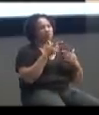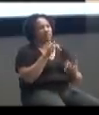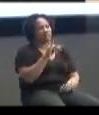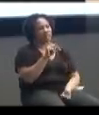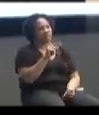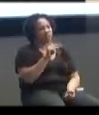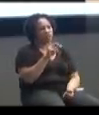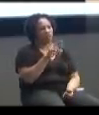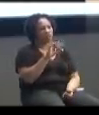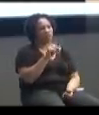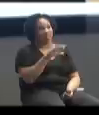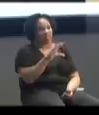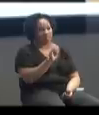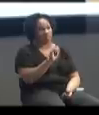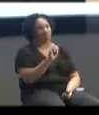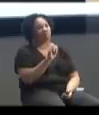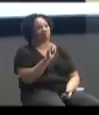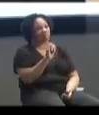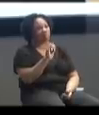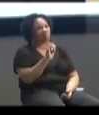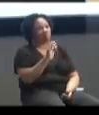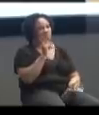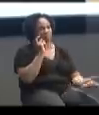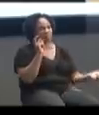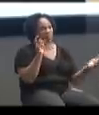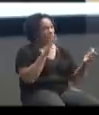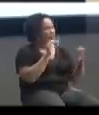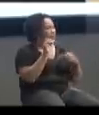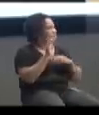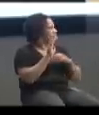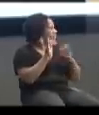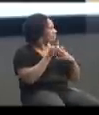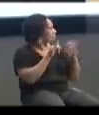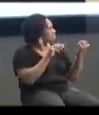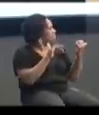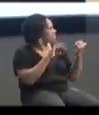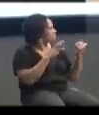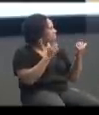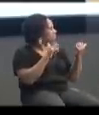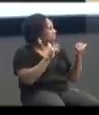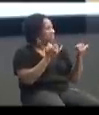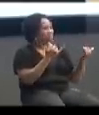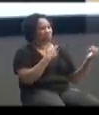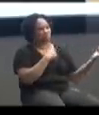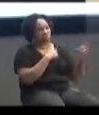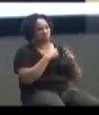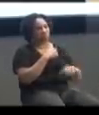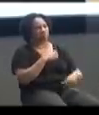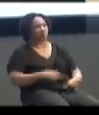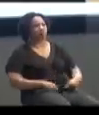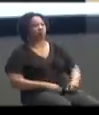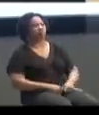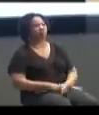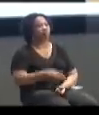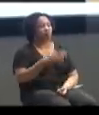THE HOME TO INTERFACE, WHICH IS A VERY BIG CORPORATE -- THERE SHE IS. MICHELLE.